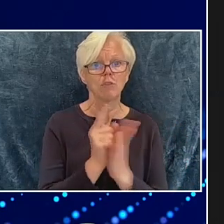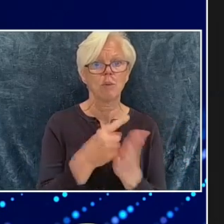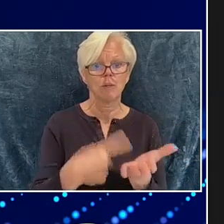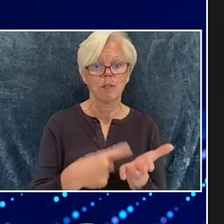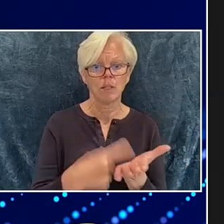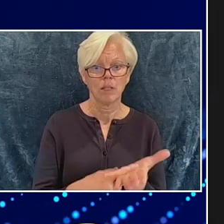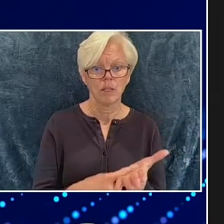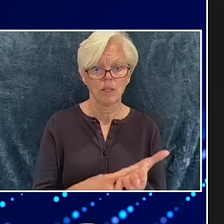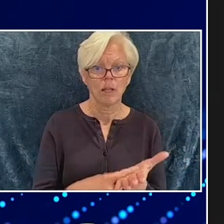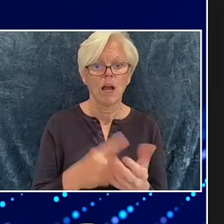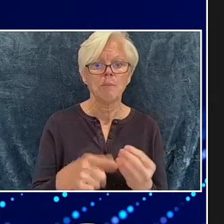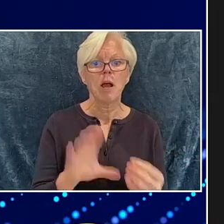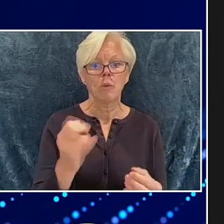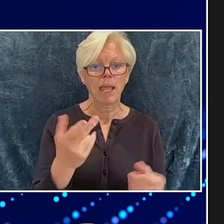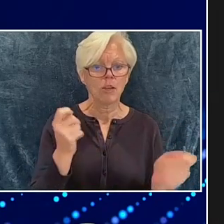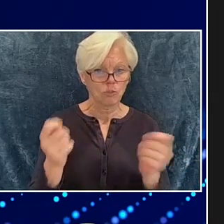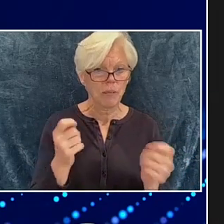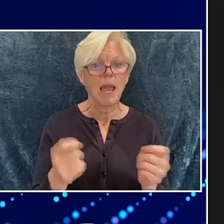then move right along to public comment. Thank you.